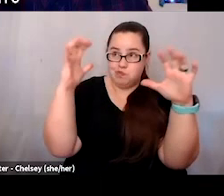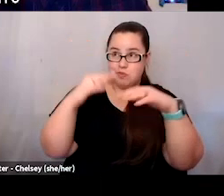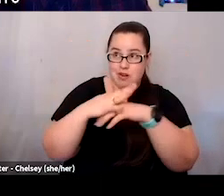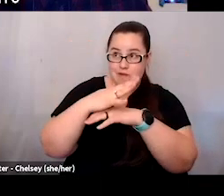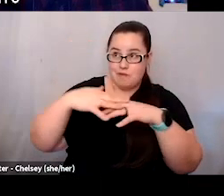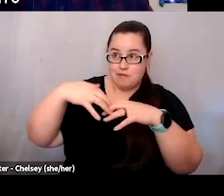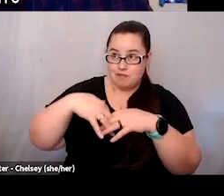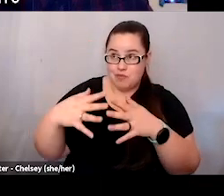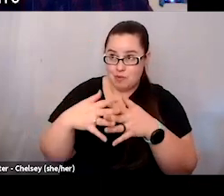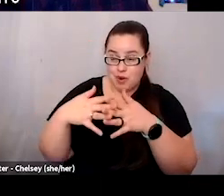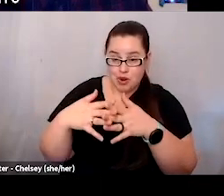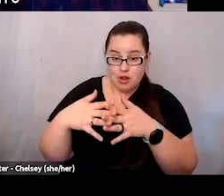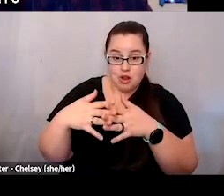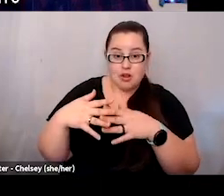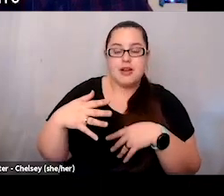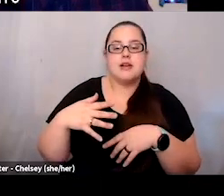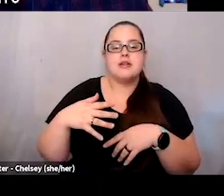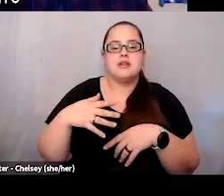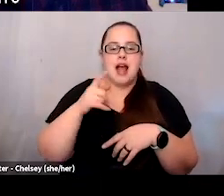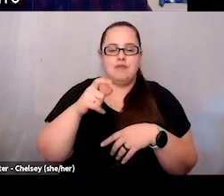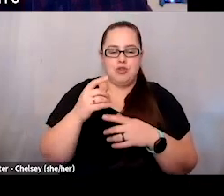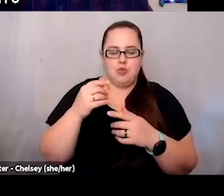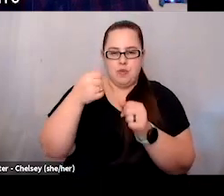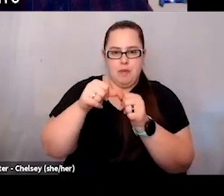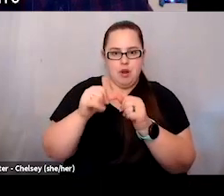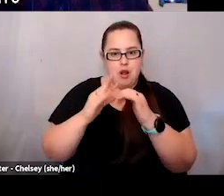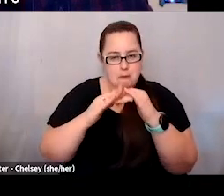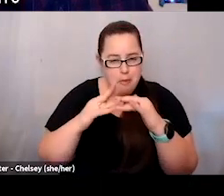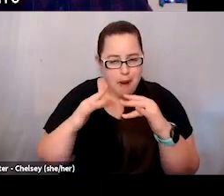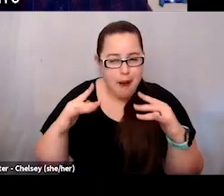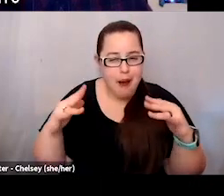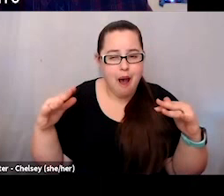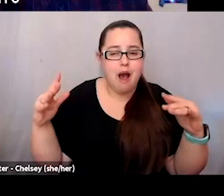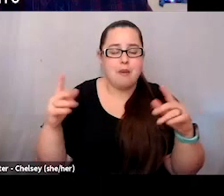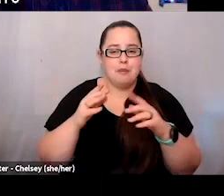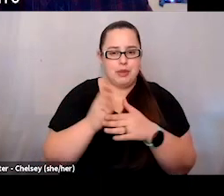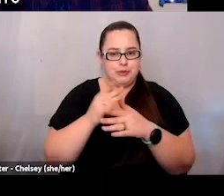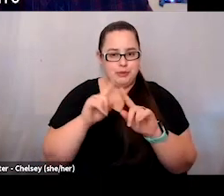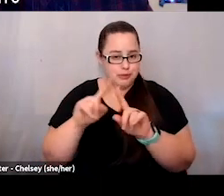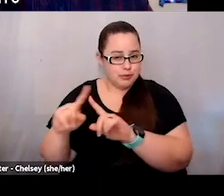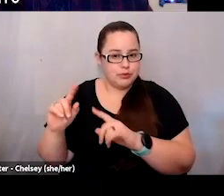about the incredible diversity that exists between tribes. All tribes are unique in